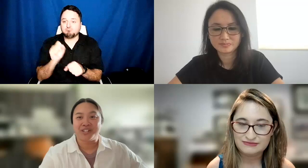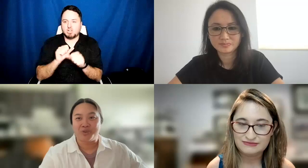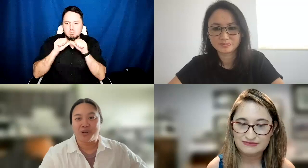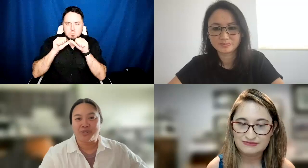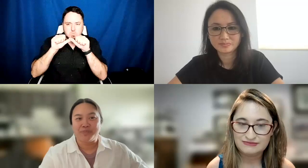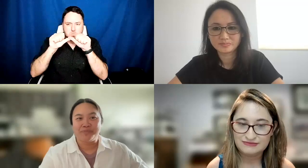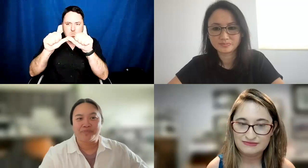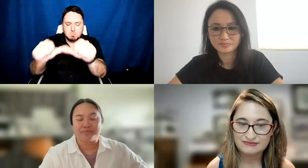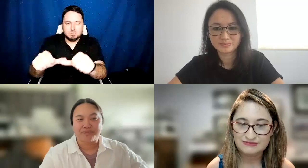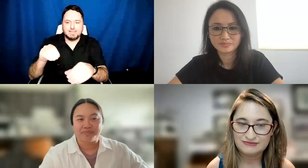in your wardrobe.